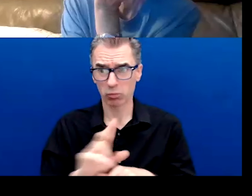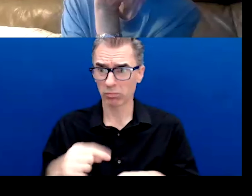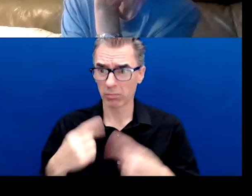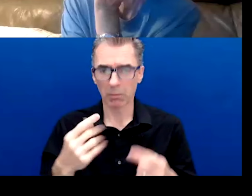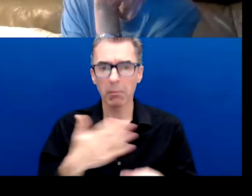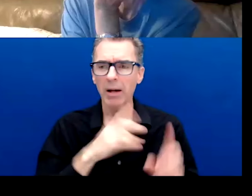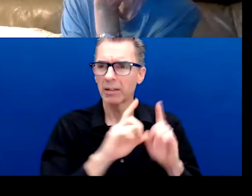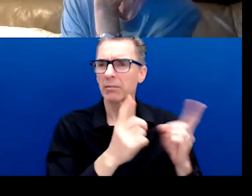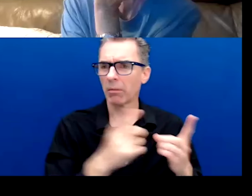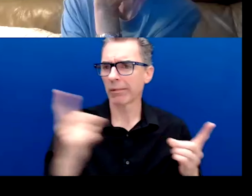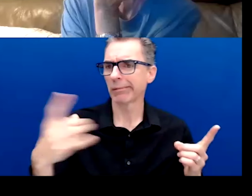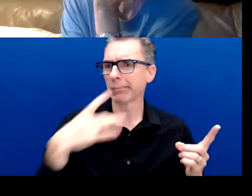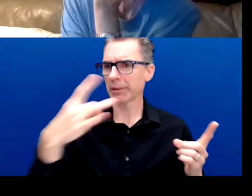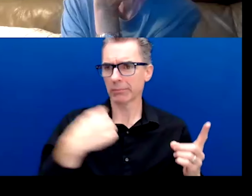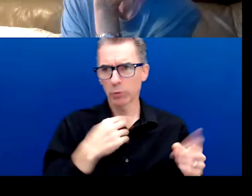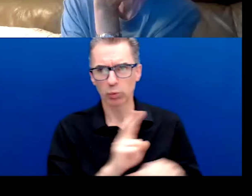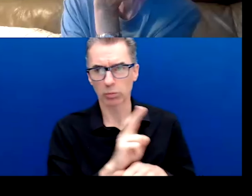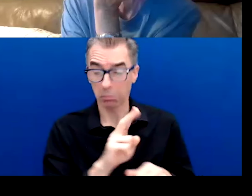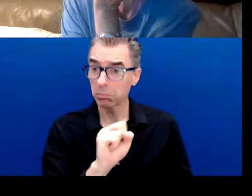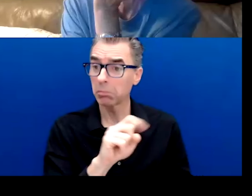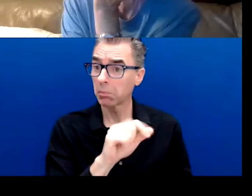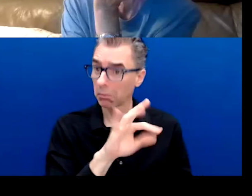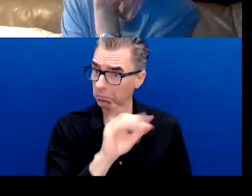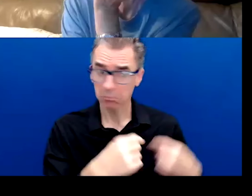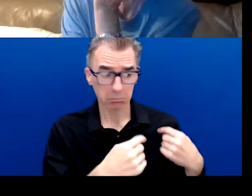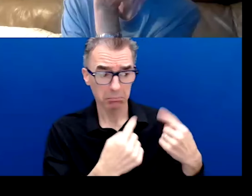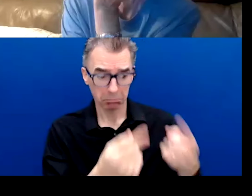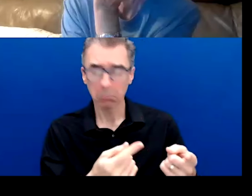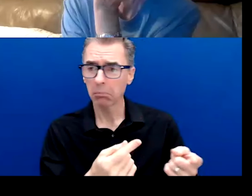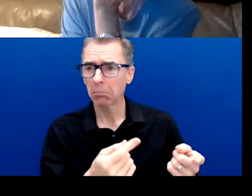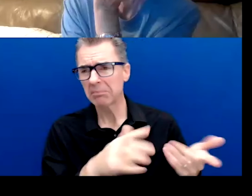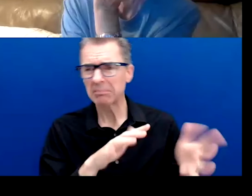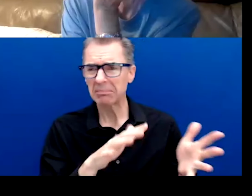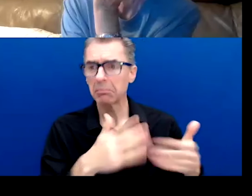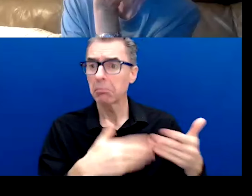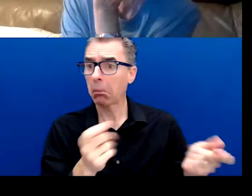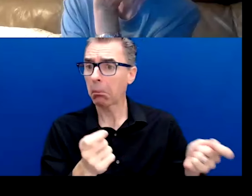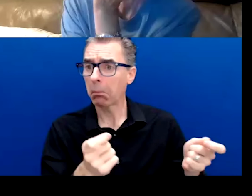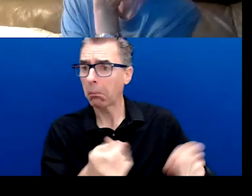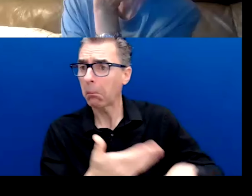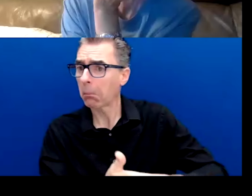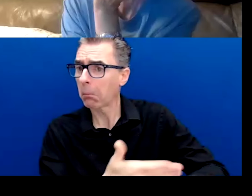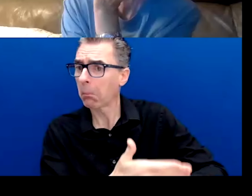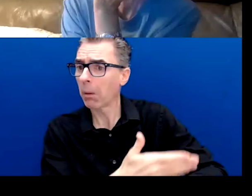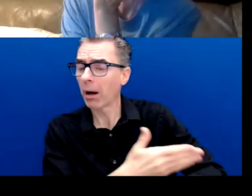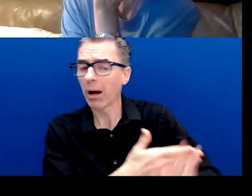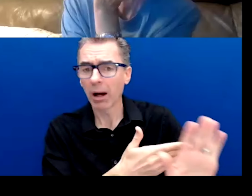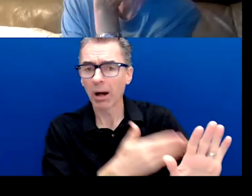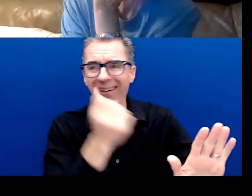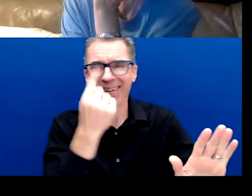and, I've been using it, and it's gotten better. I'm not going to lie to you, but, there's still some concerns on my part